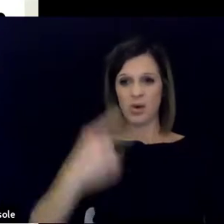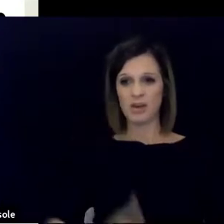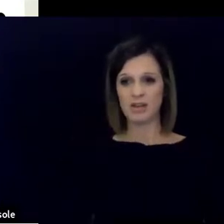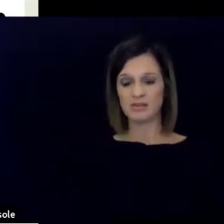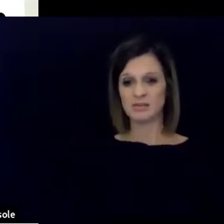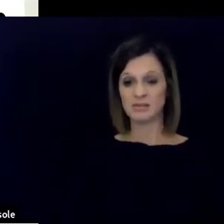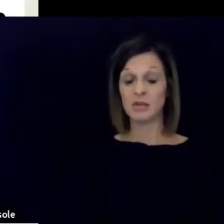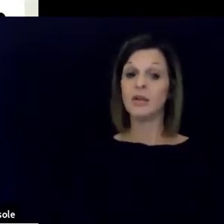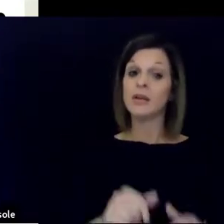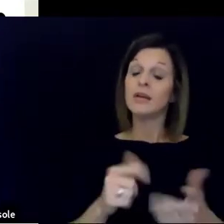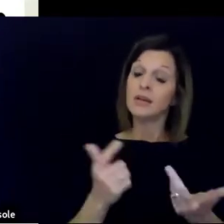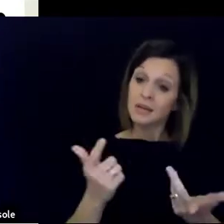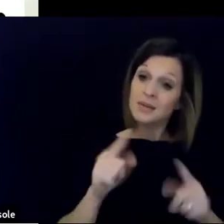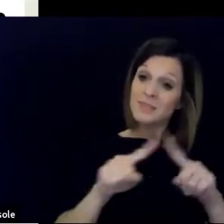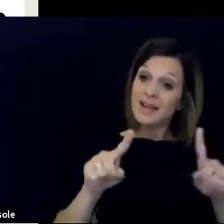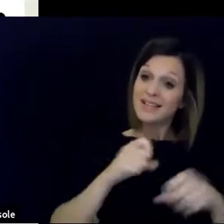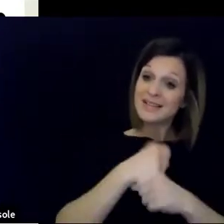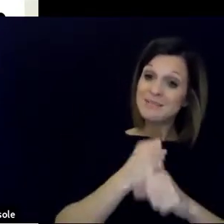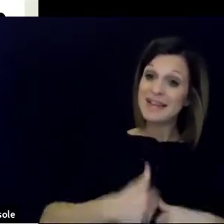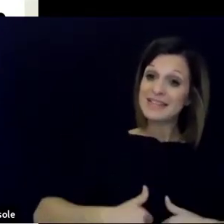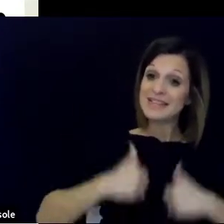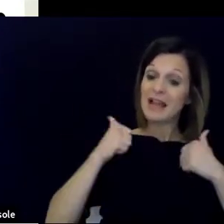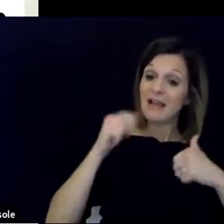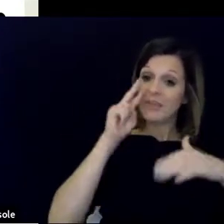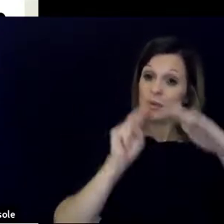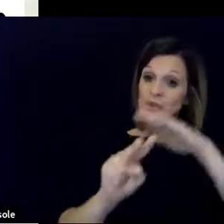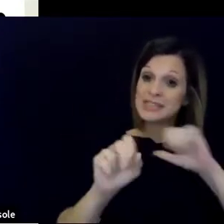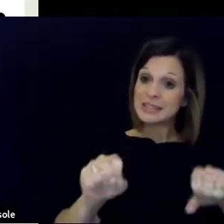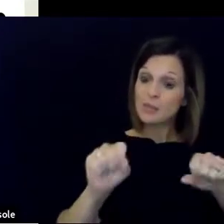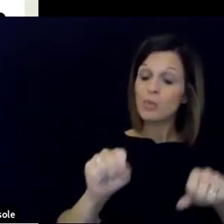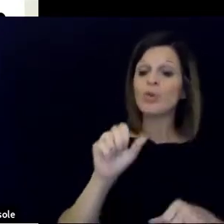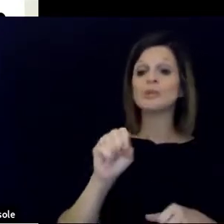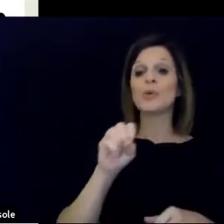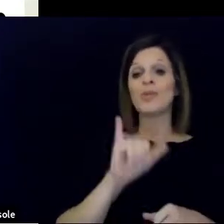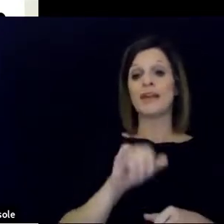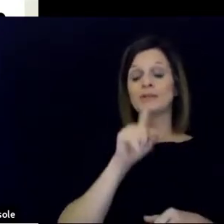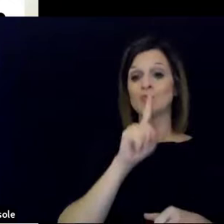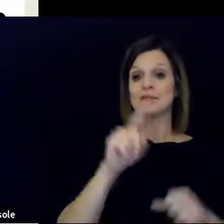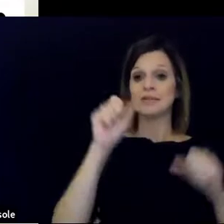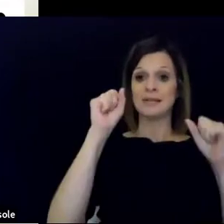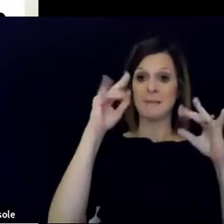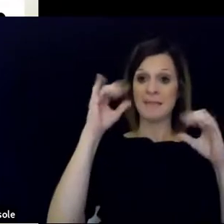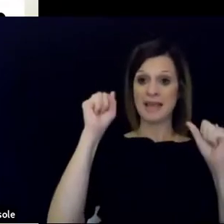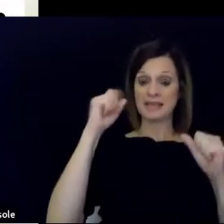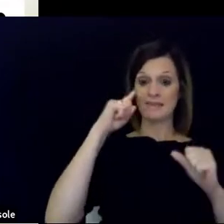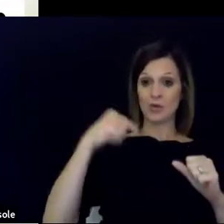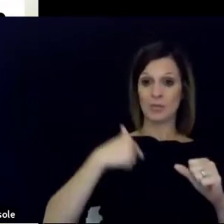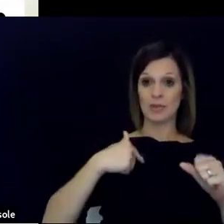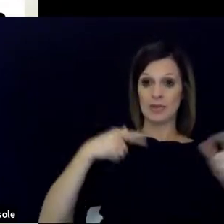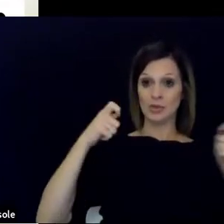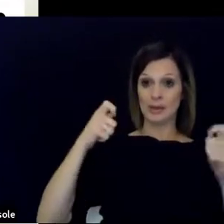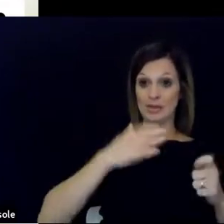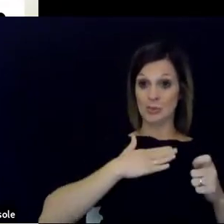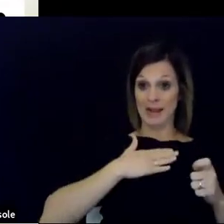And that is an amazingly important way for me to manage my anxiety.